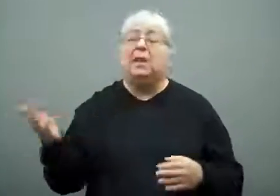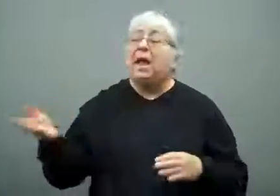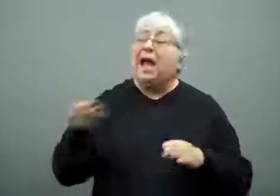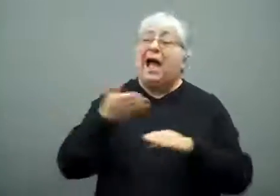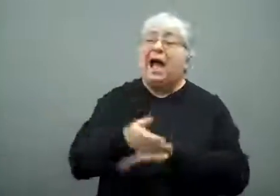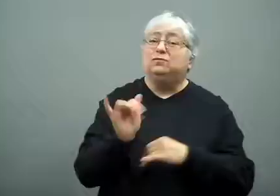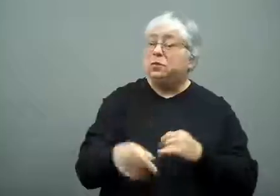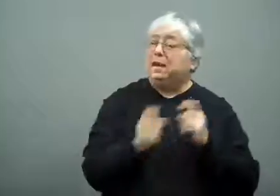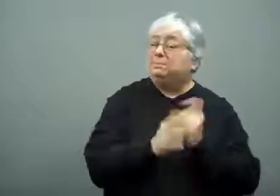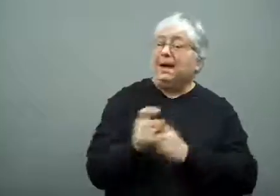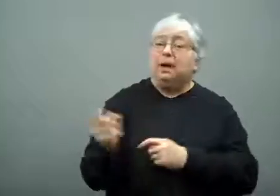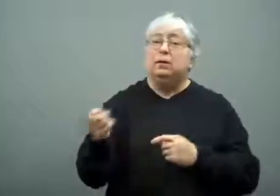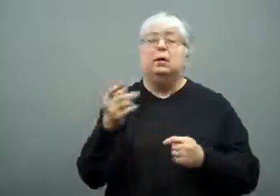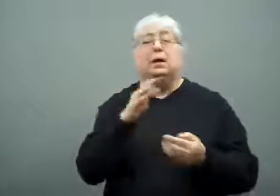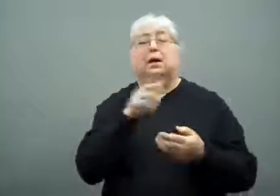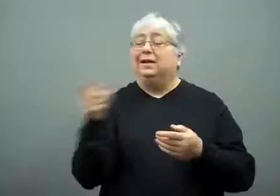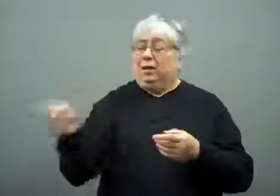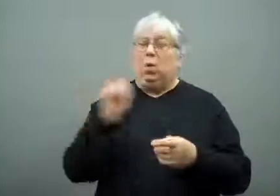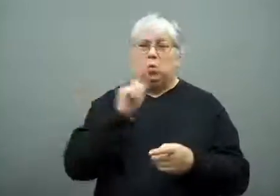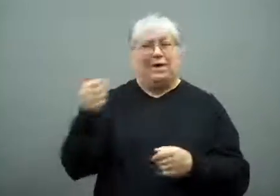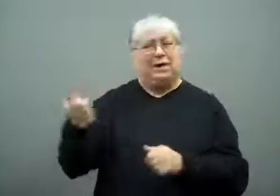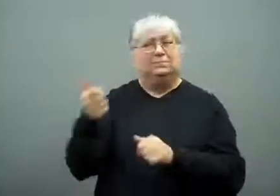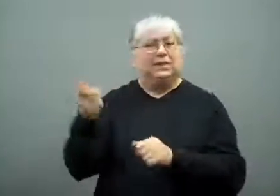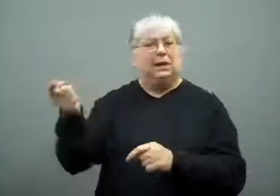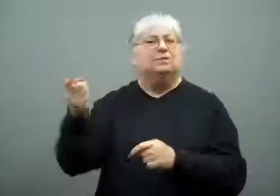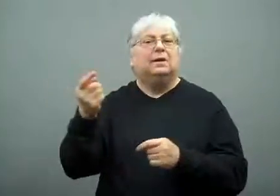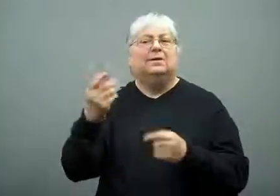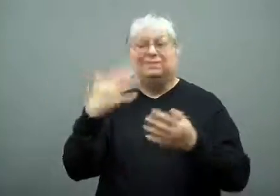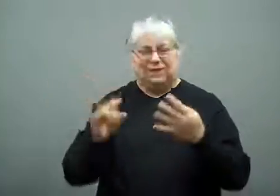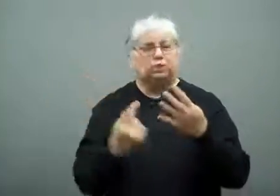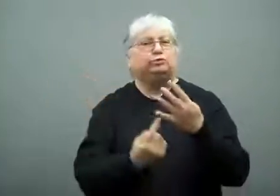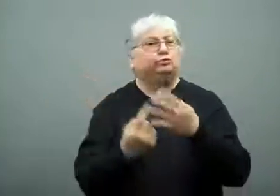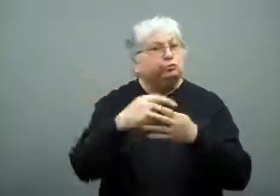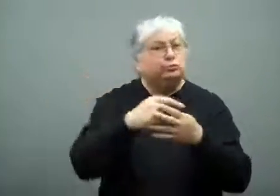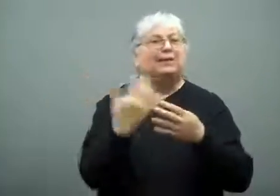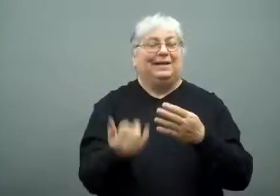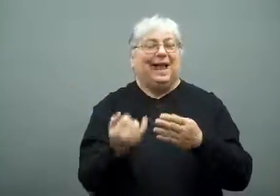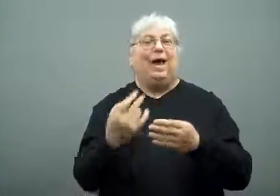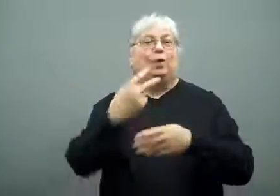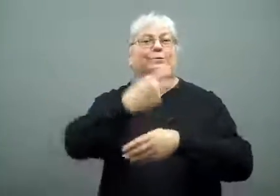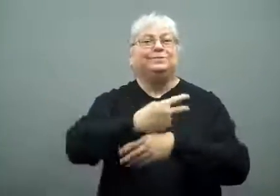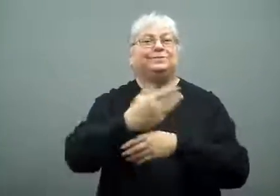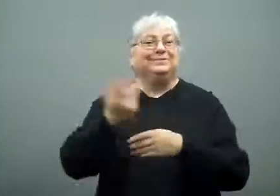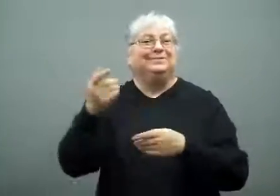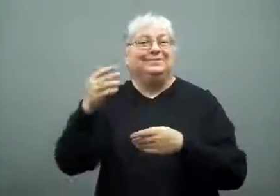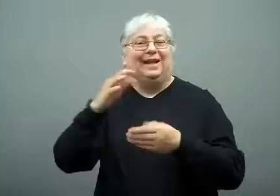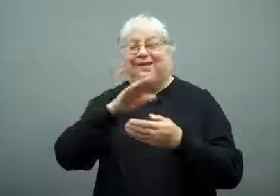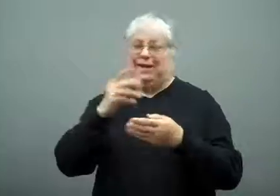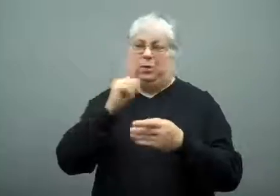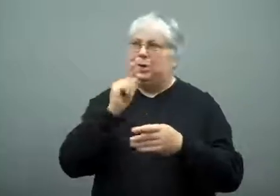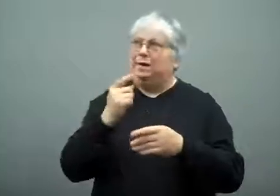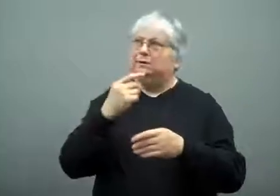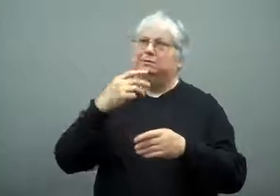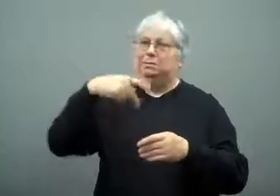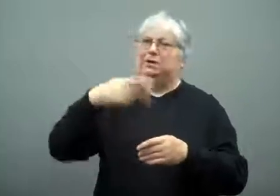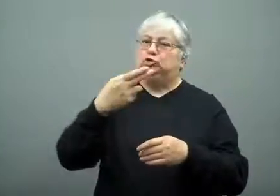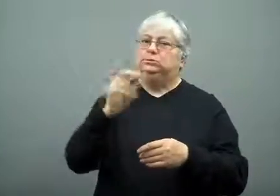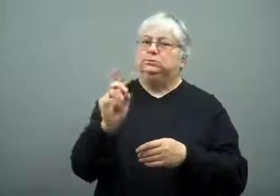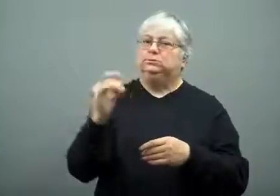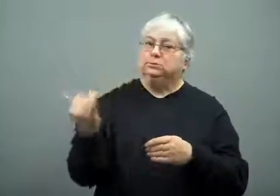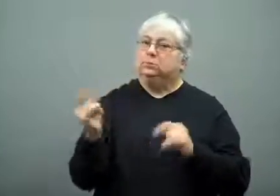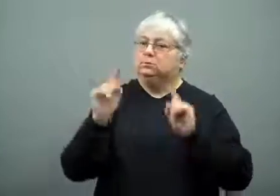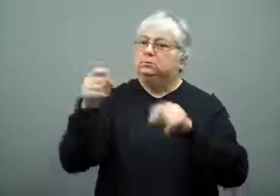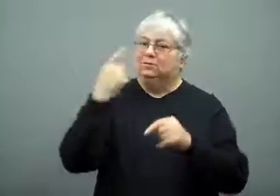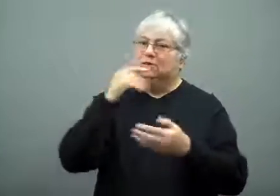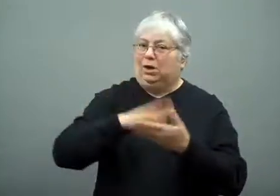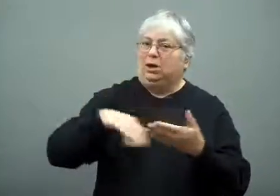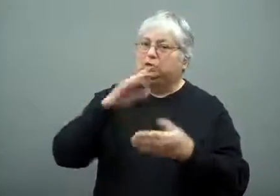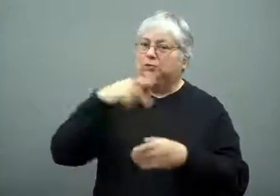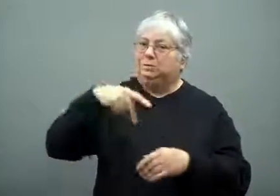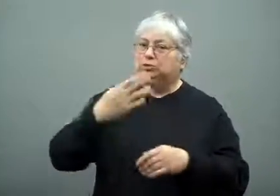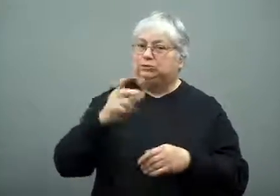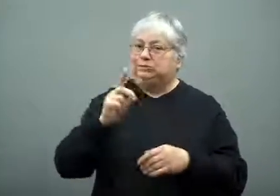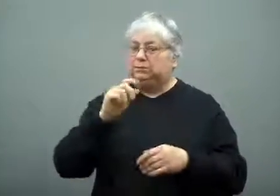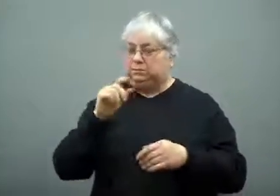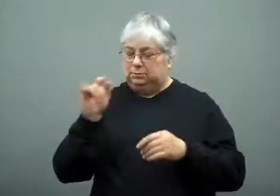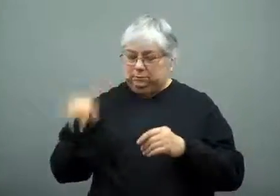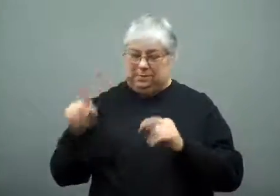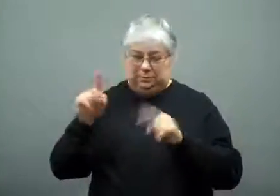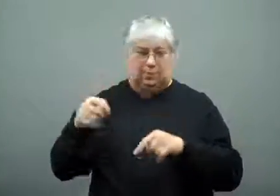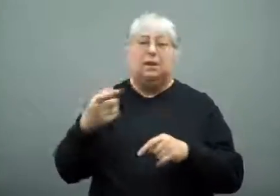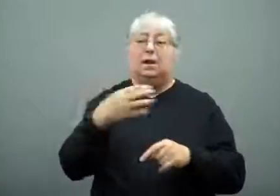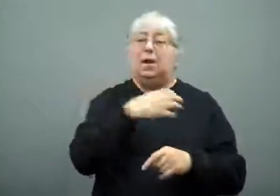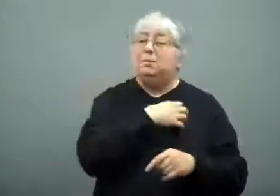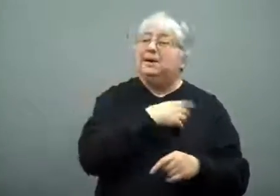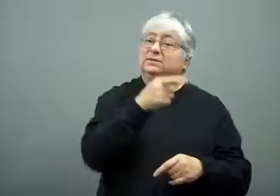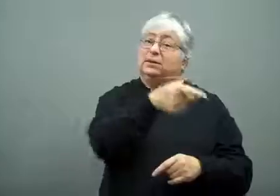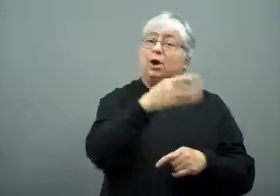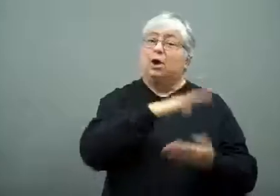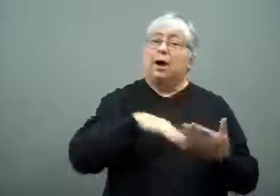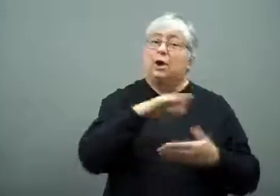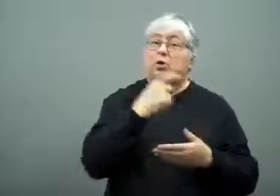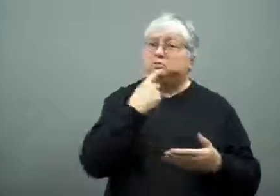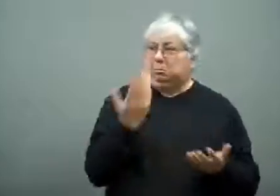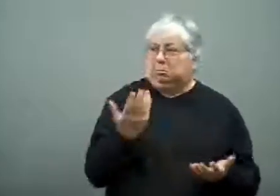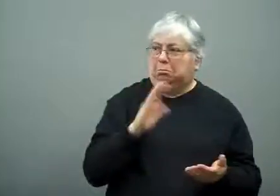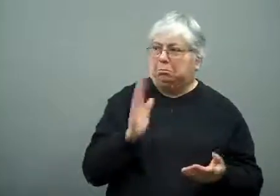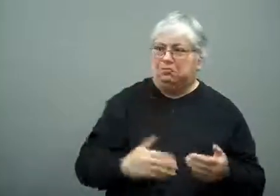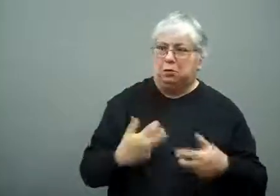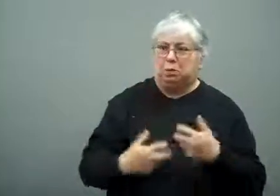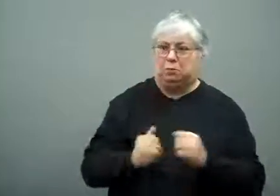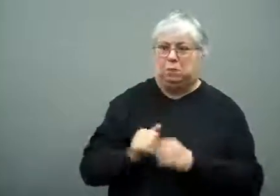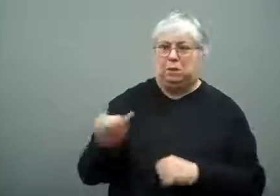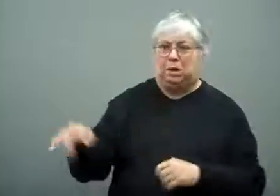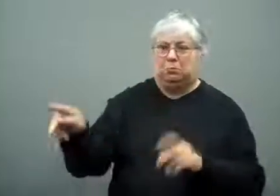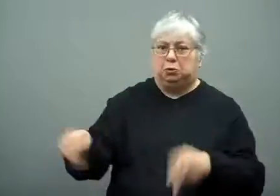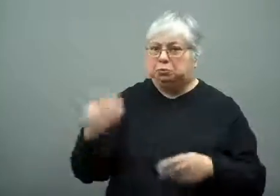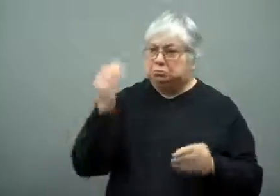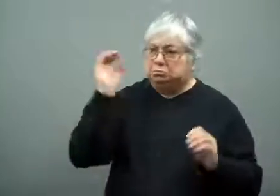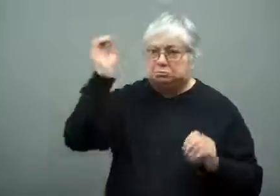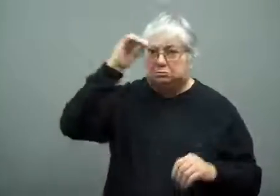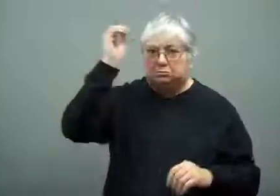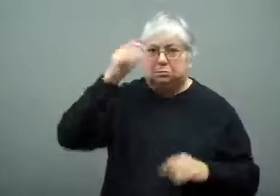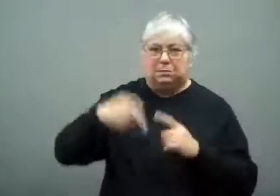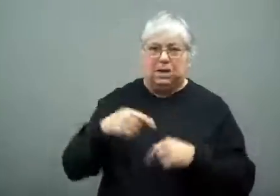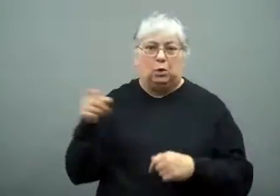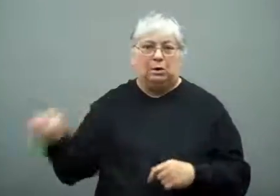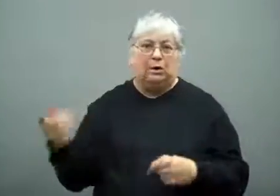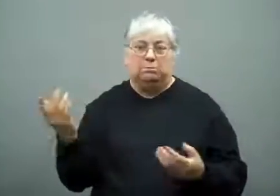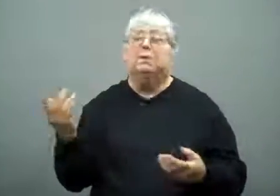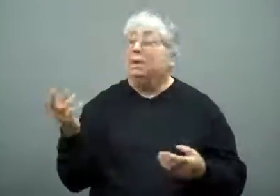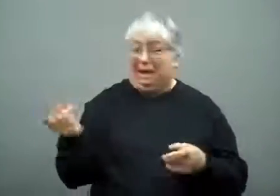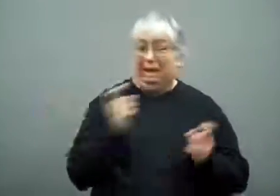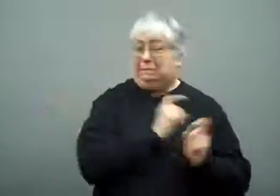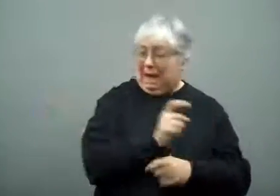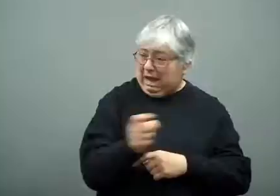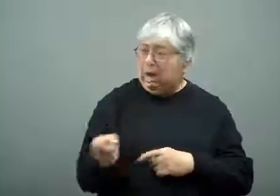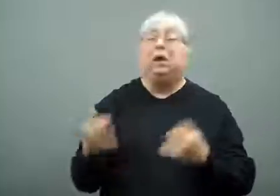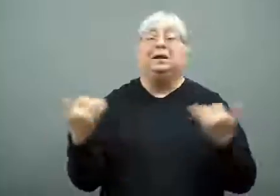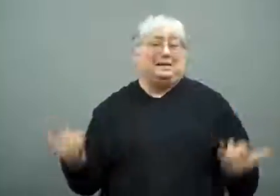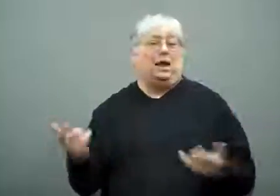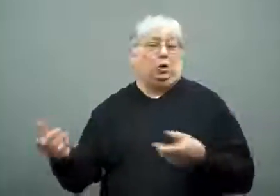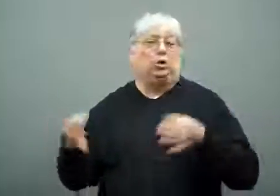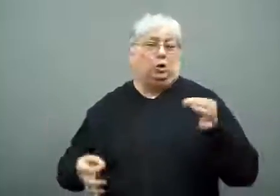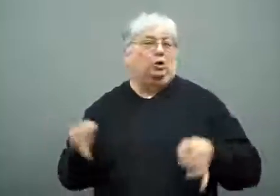He was a graduate student in college at the time of the shooting.